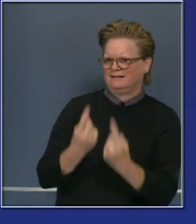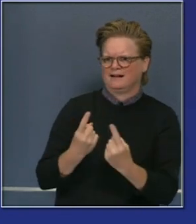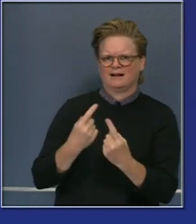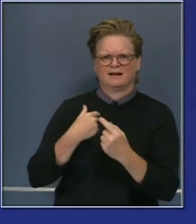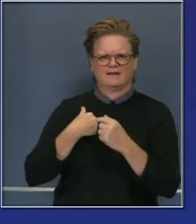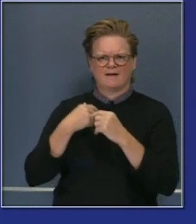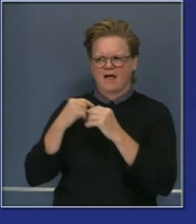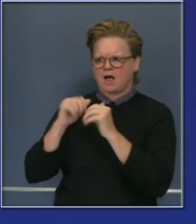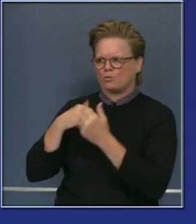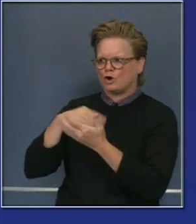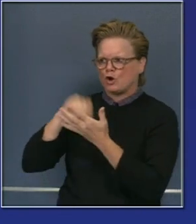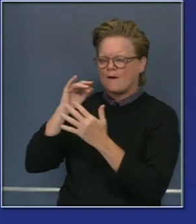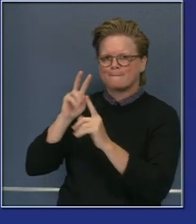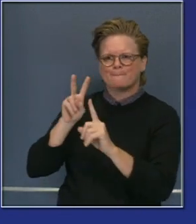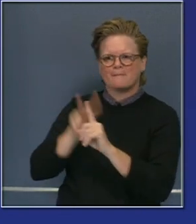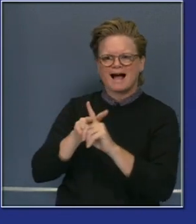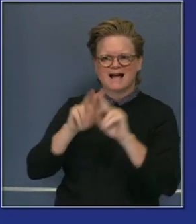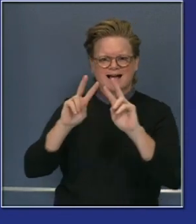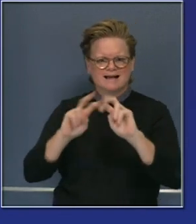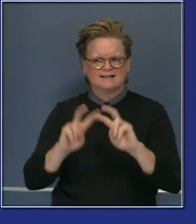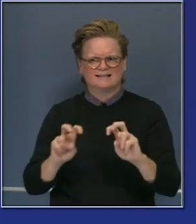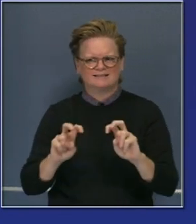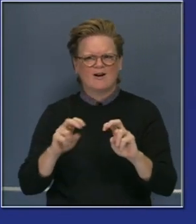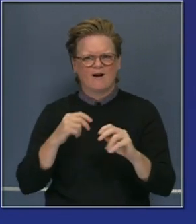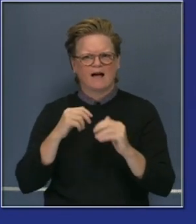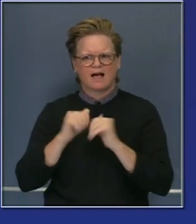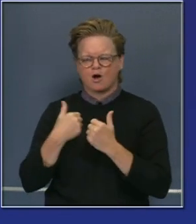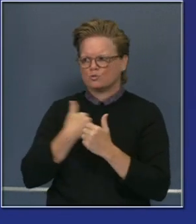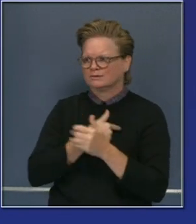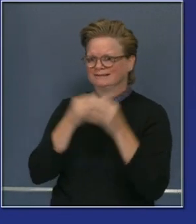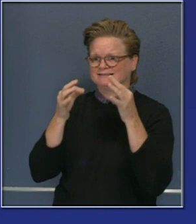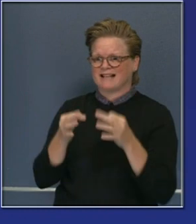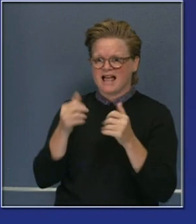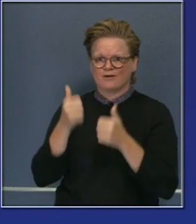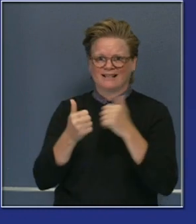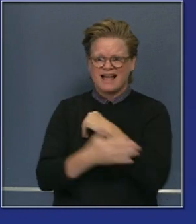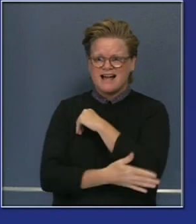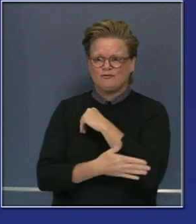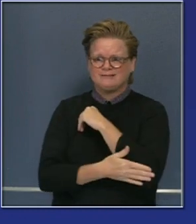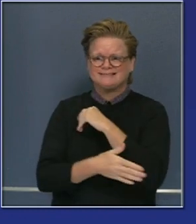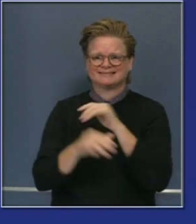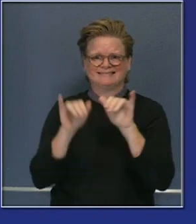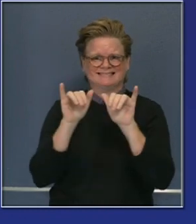MEASURE TO MOVE WITHIN TIERS BUT AGAIN, THE ABILITY IN REAL TIME TO ADDRESS CRITERII OF